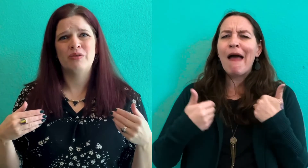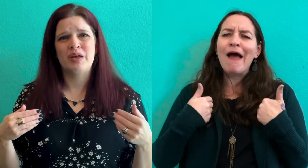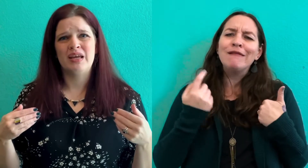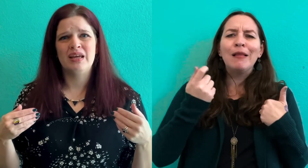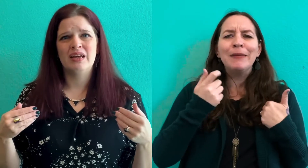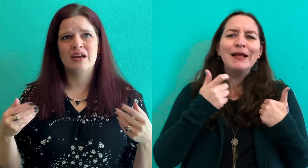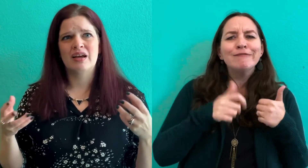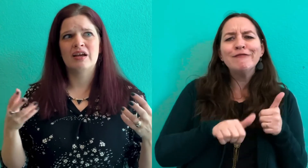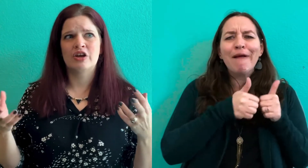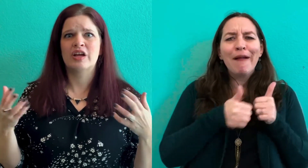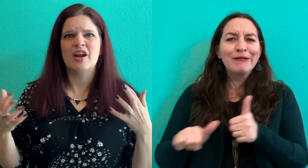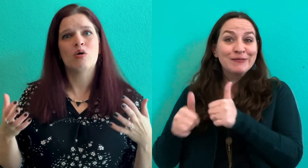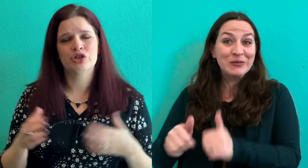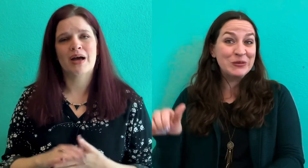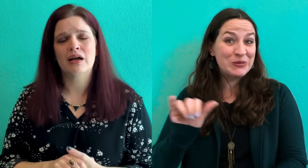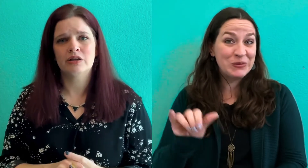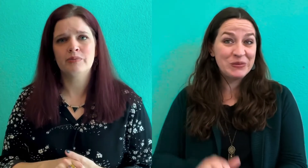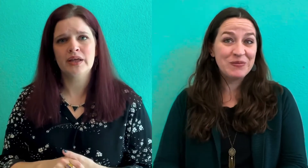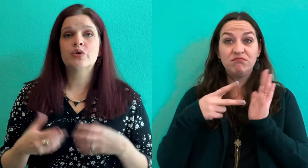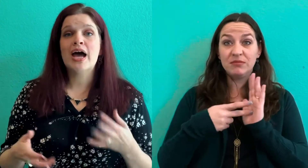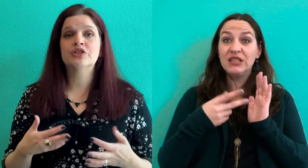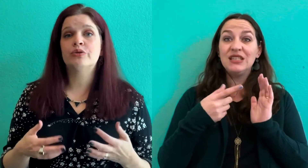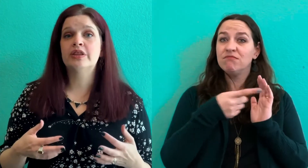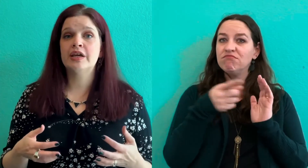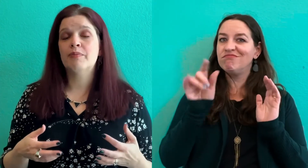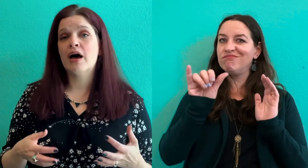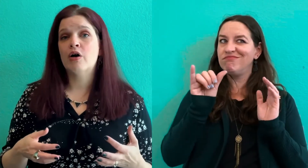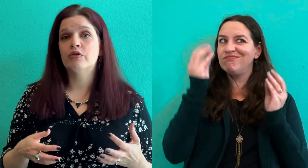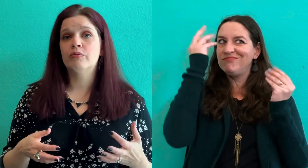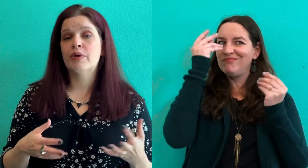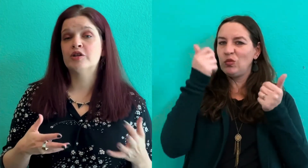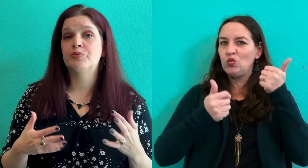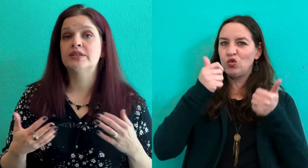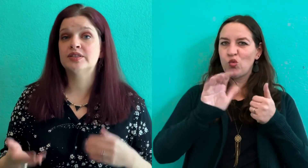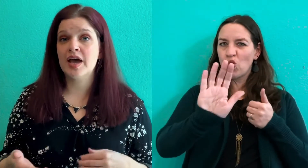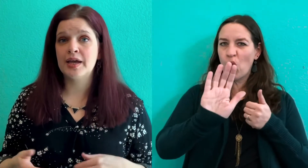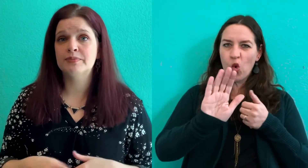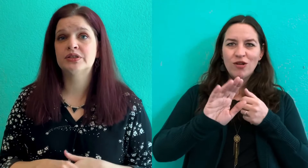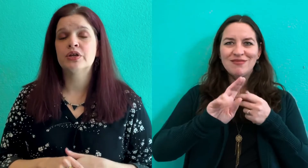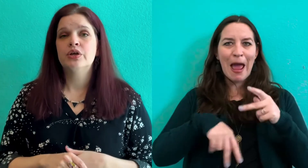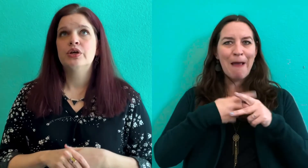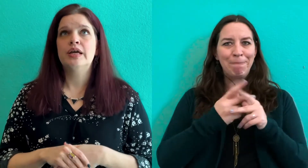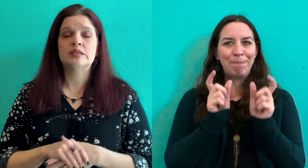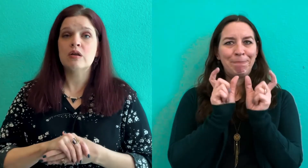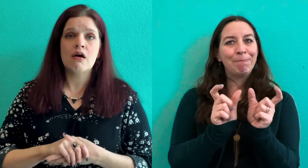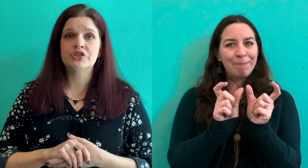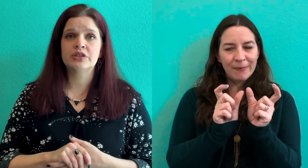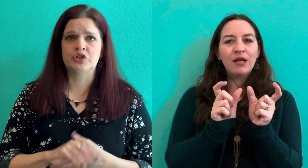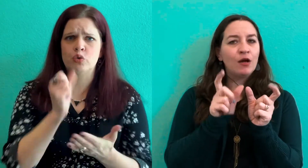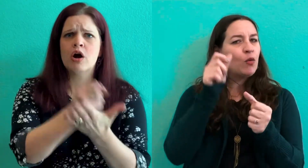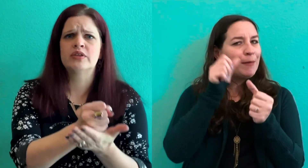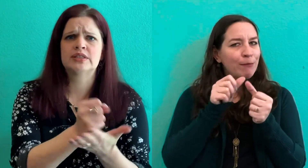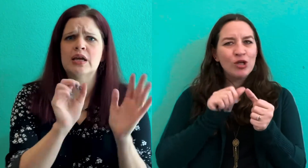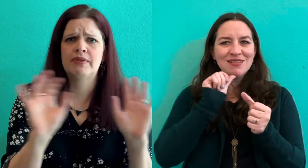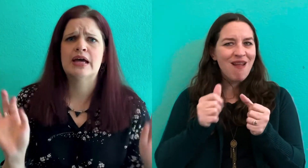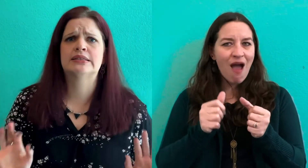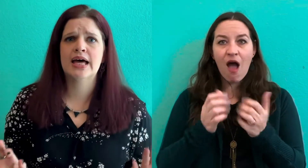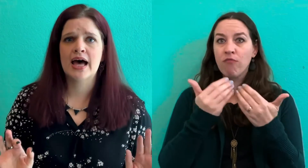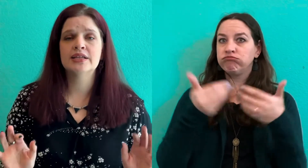could be could kind of hold you back a little bit. So as you think about Myers Briggs types, it's not just you are this type of that's that.